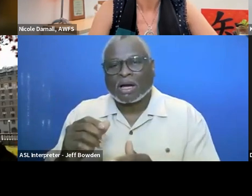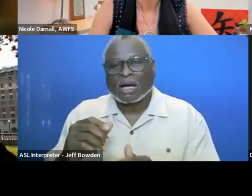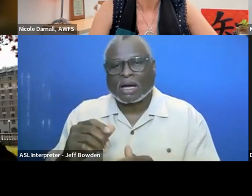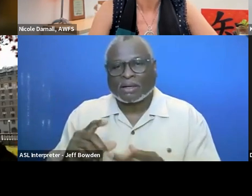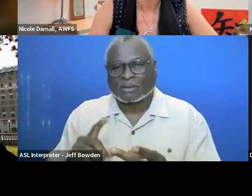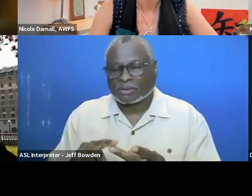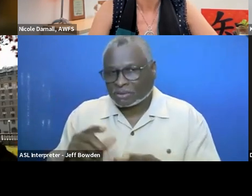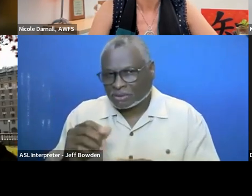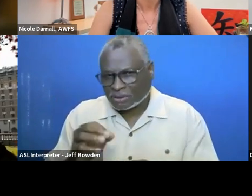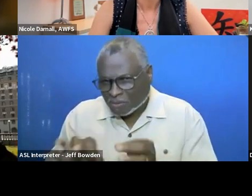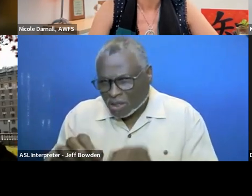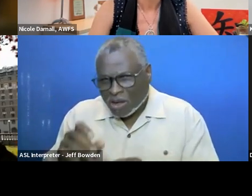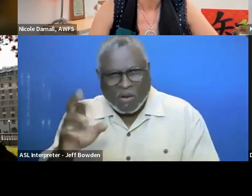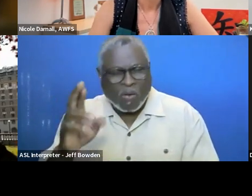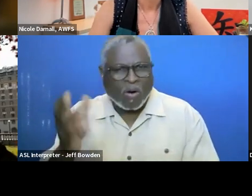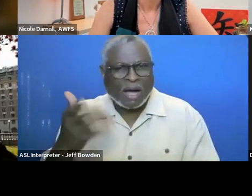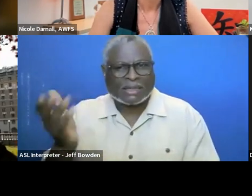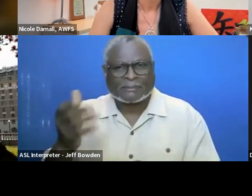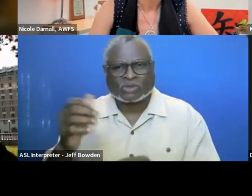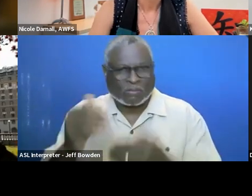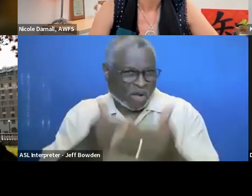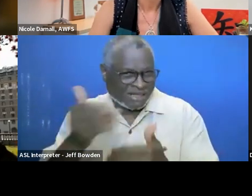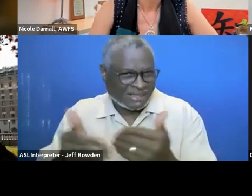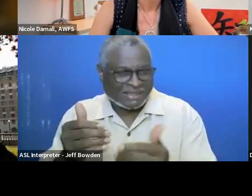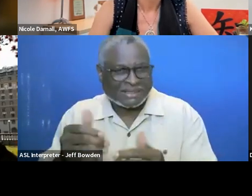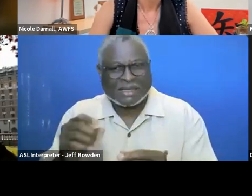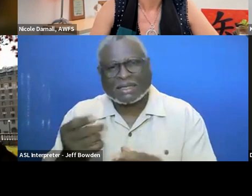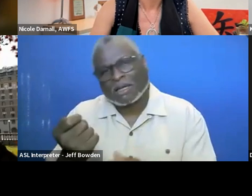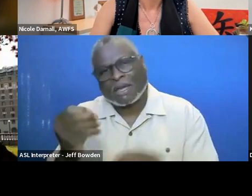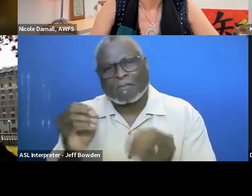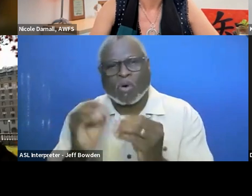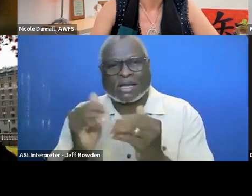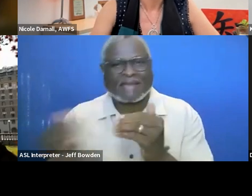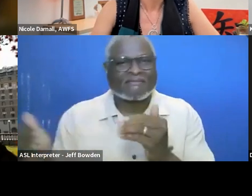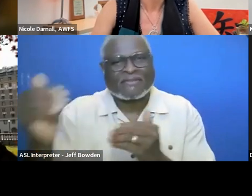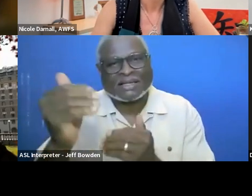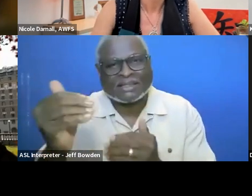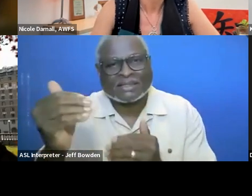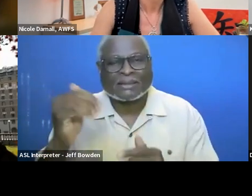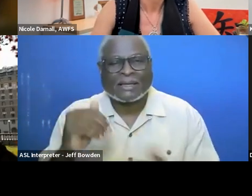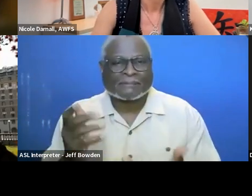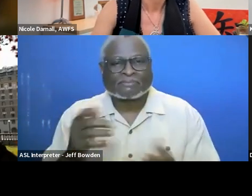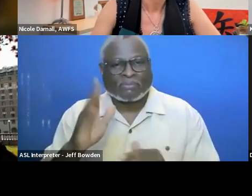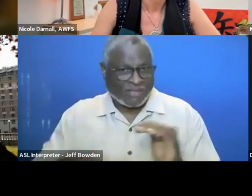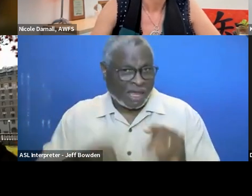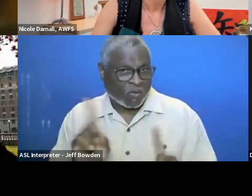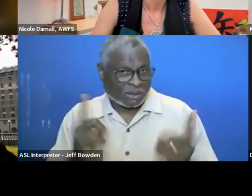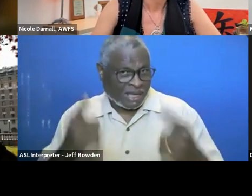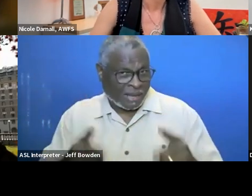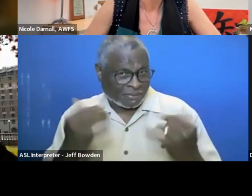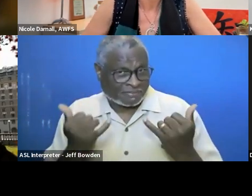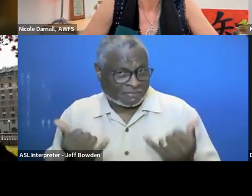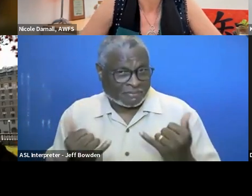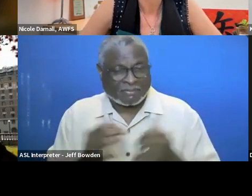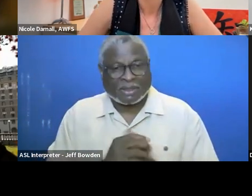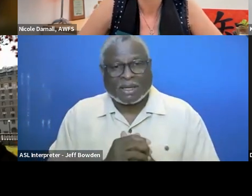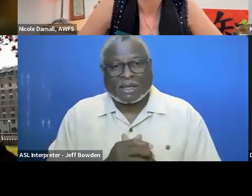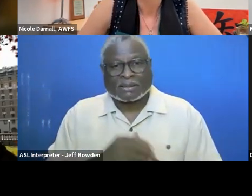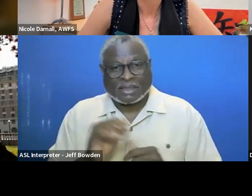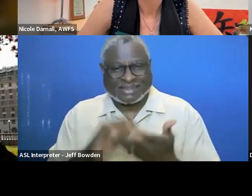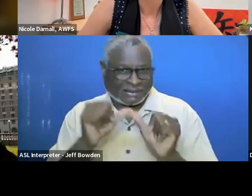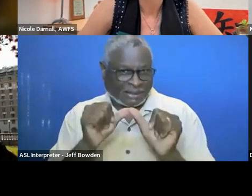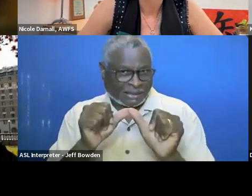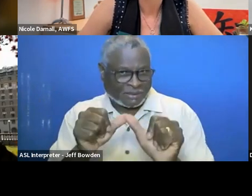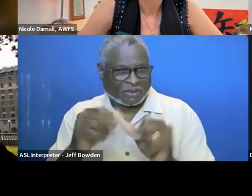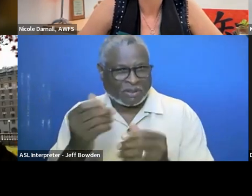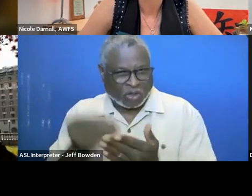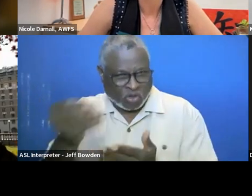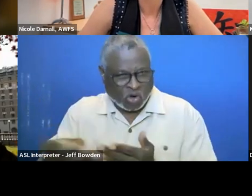or the process was a bit more advanced than where you are now in sustainability procurement.